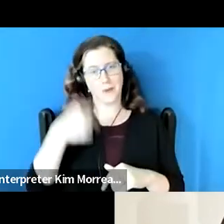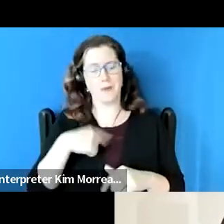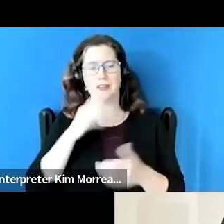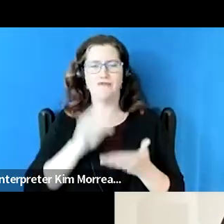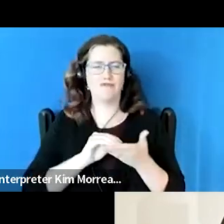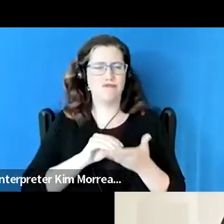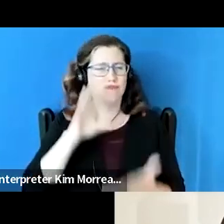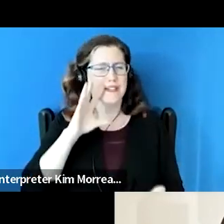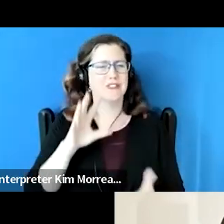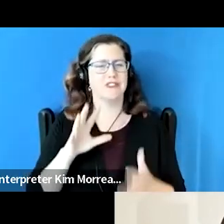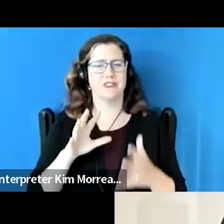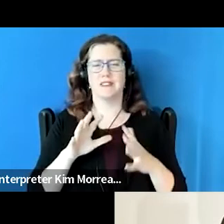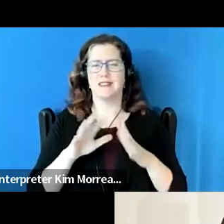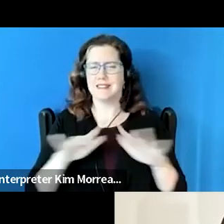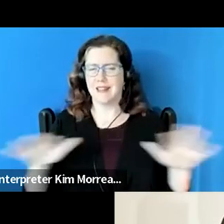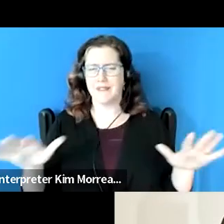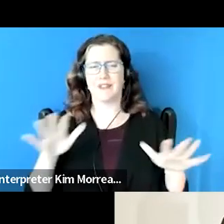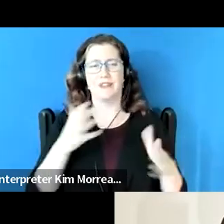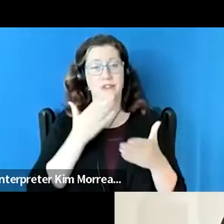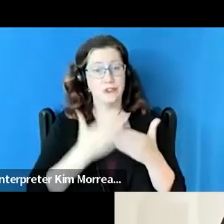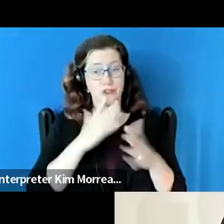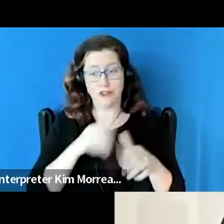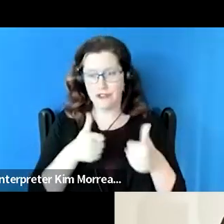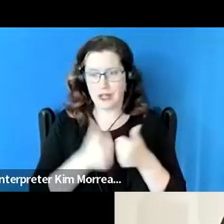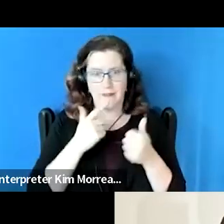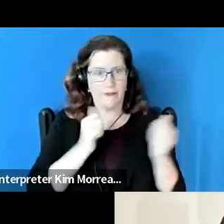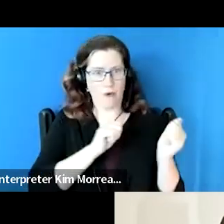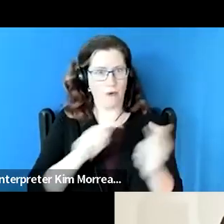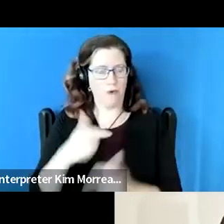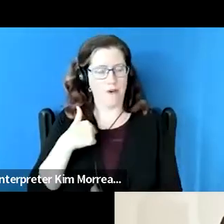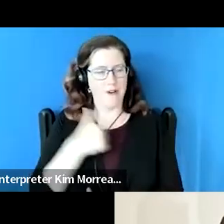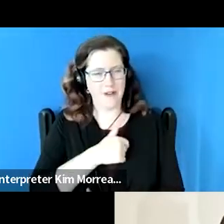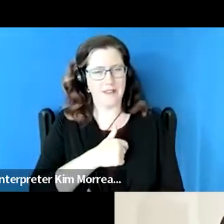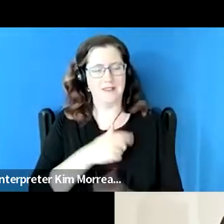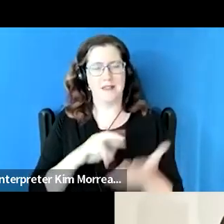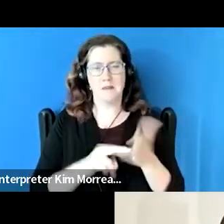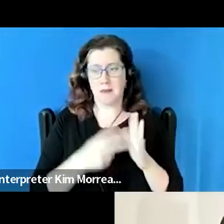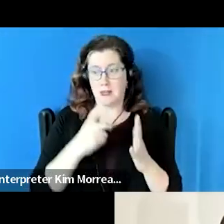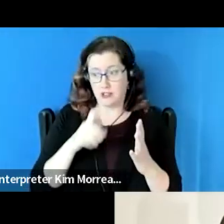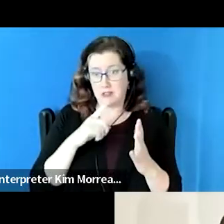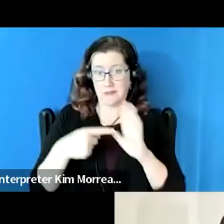it keeps me thinking and it challenges me and all of us and it should be representative of the world